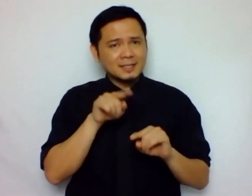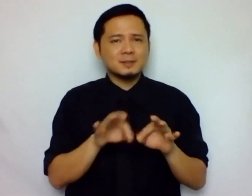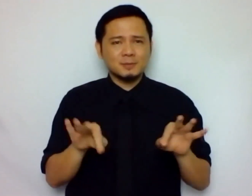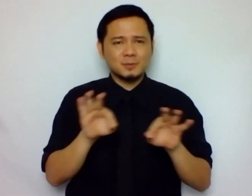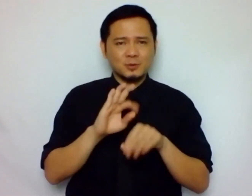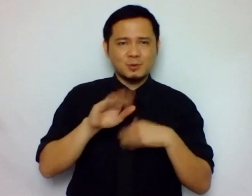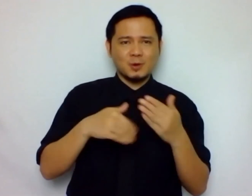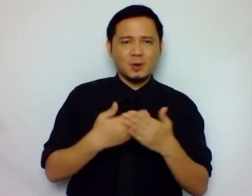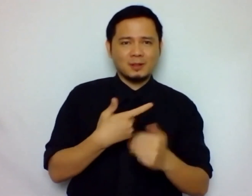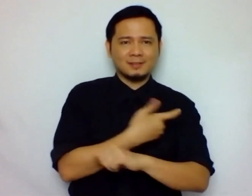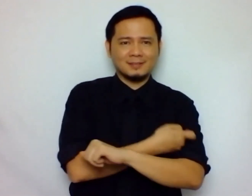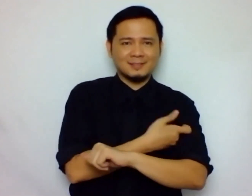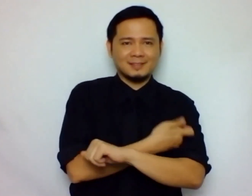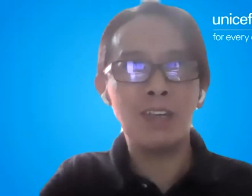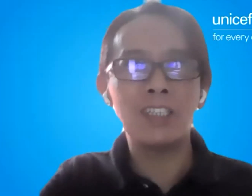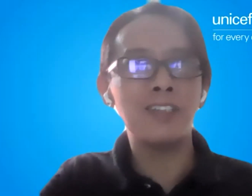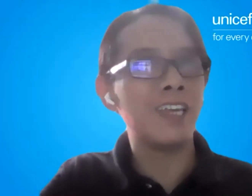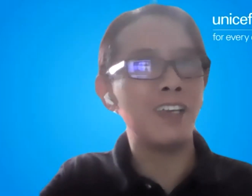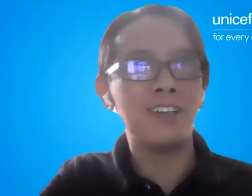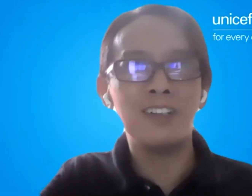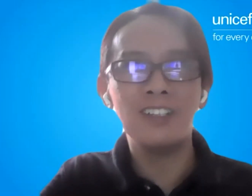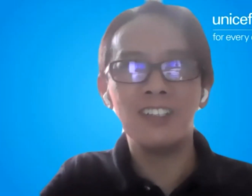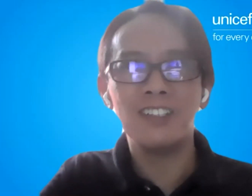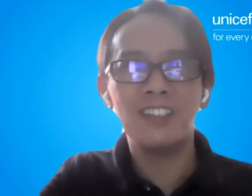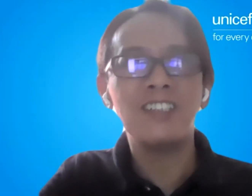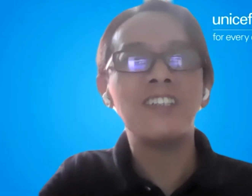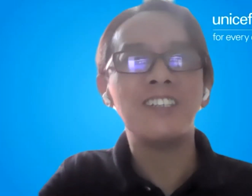Cami, for the next question.